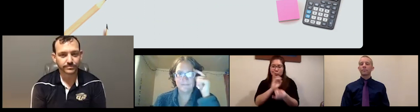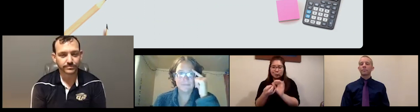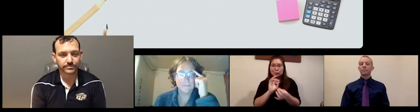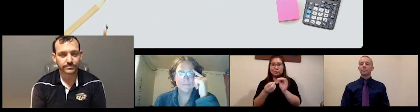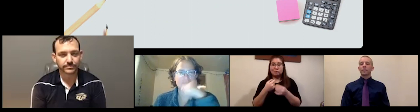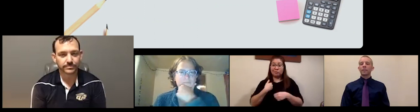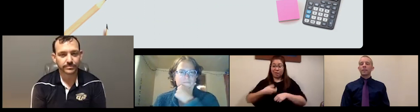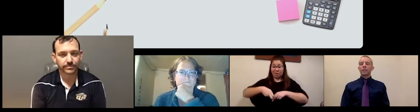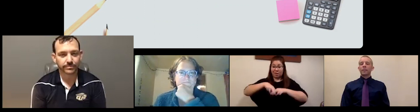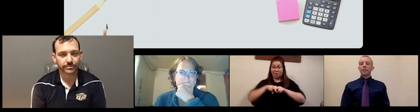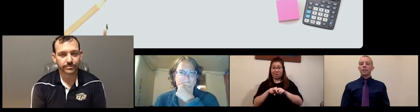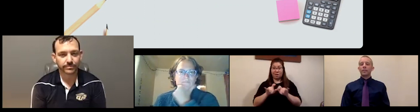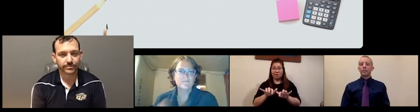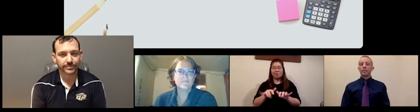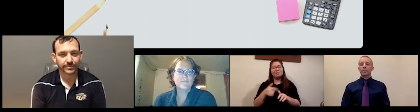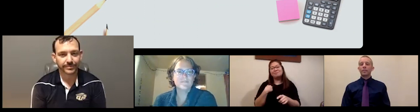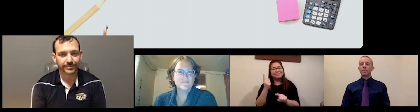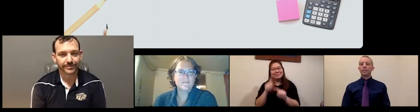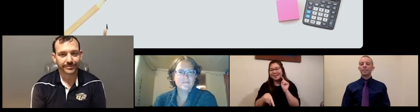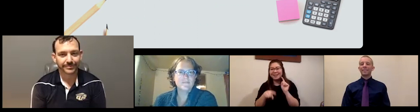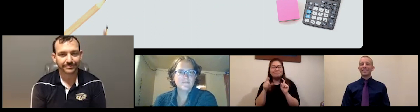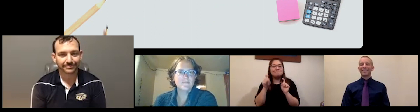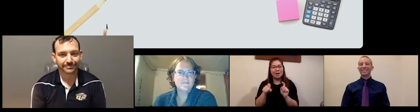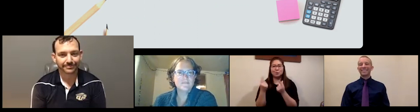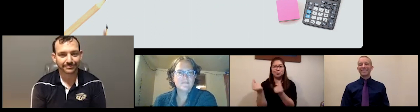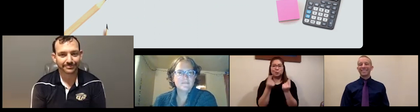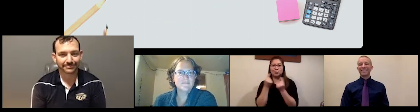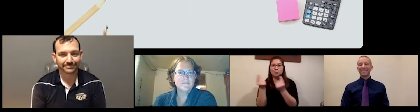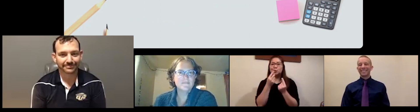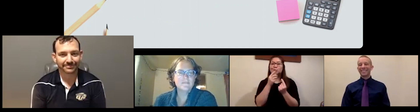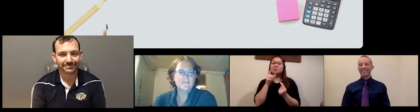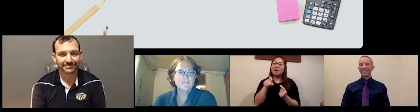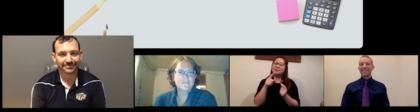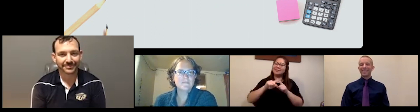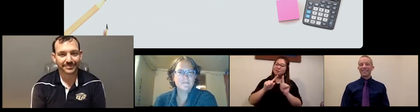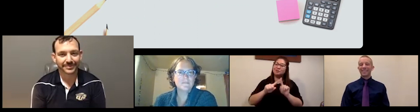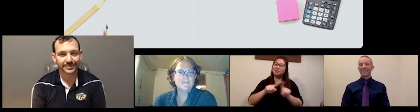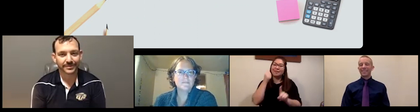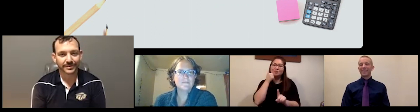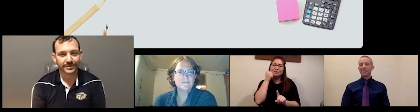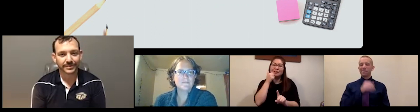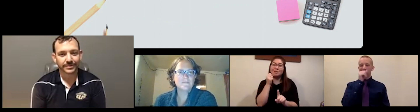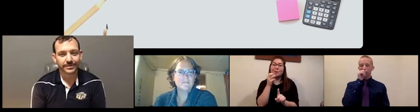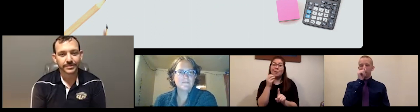I just can't sit at a computer and type all day. I must keep myself busy with different things every day.